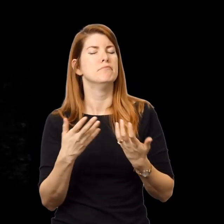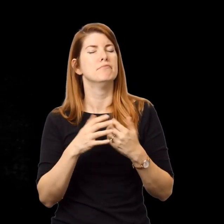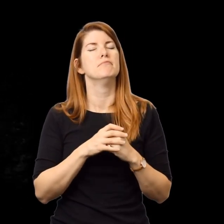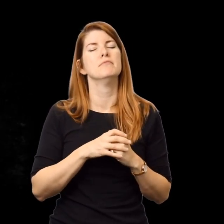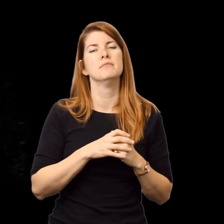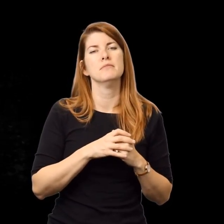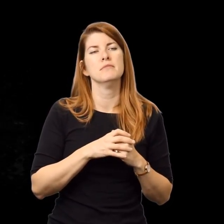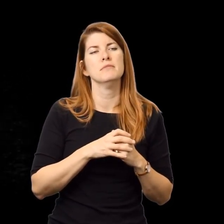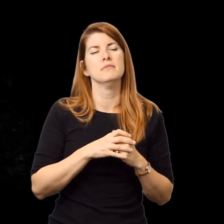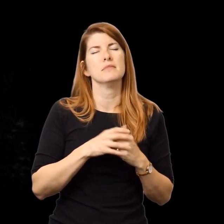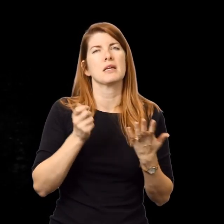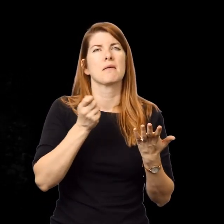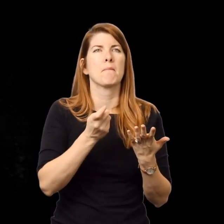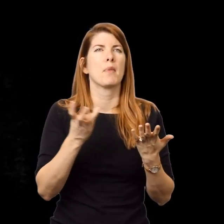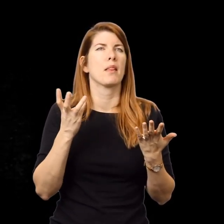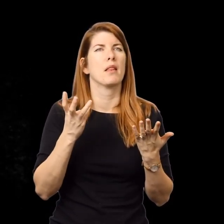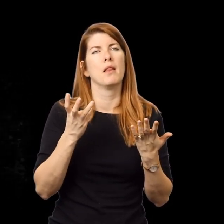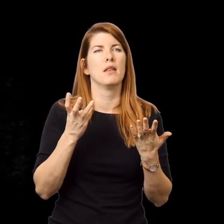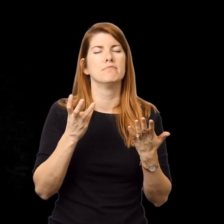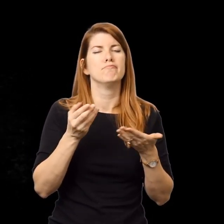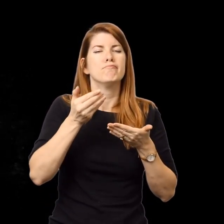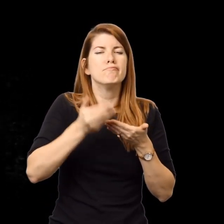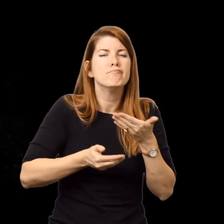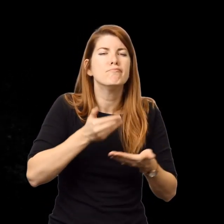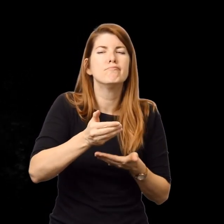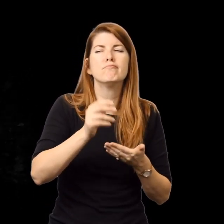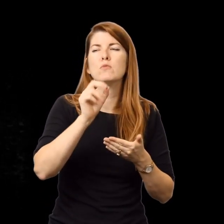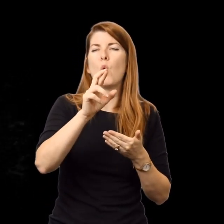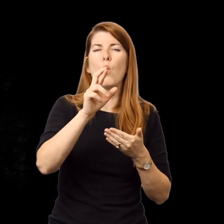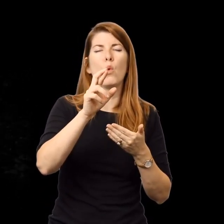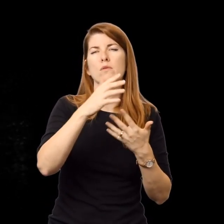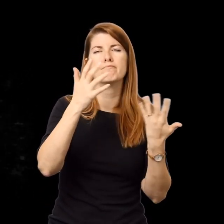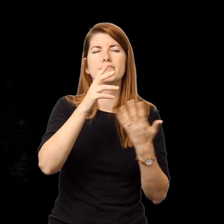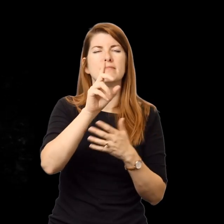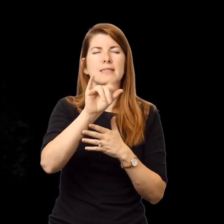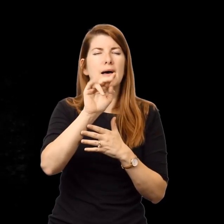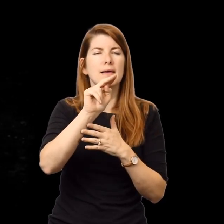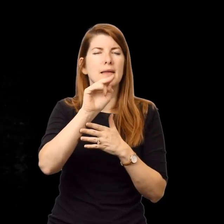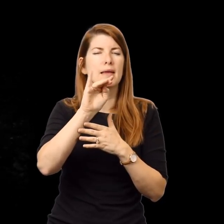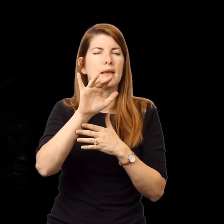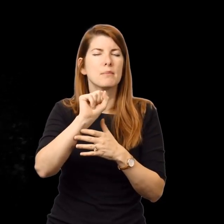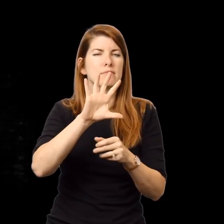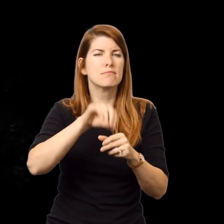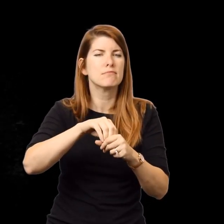A couple of processes or dynamics that are directly involved